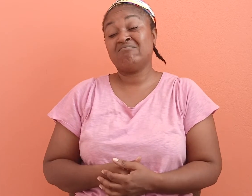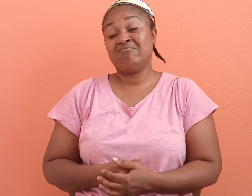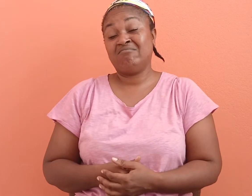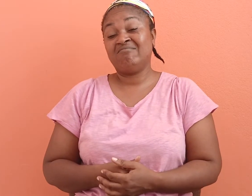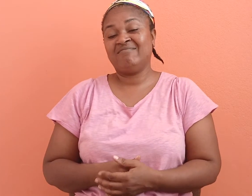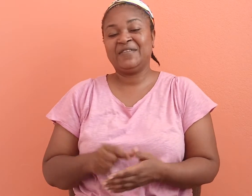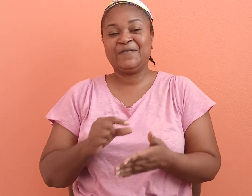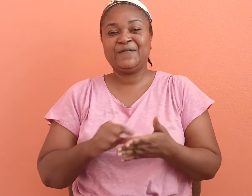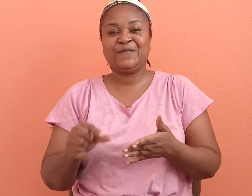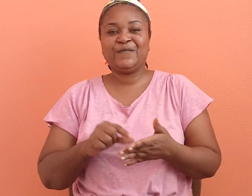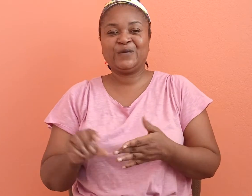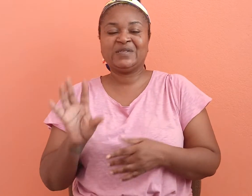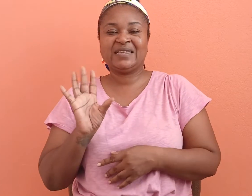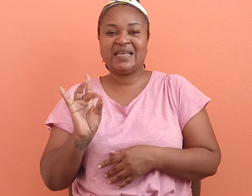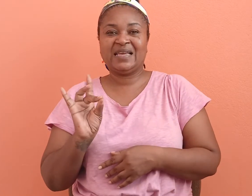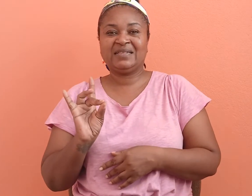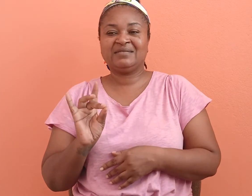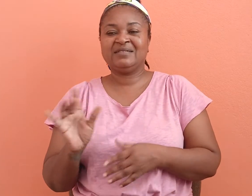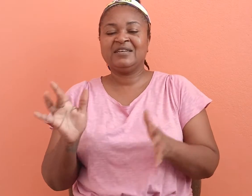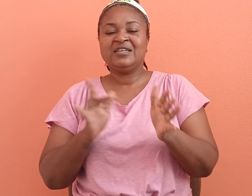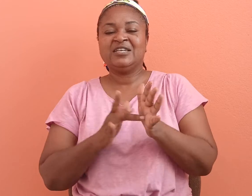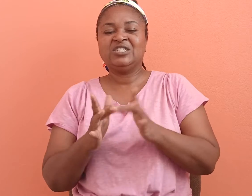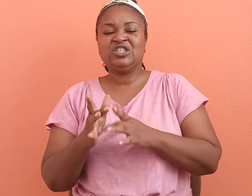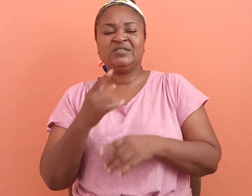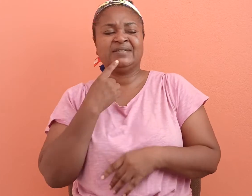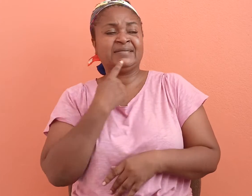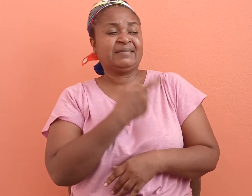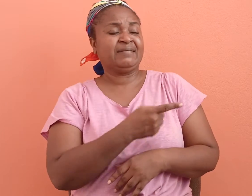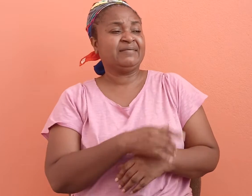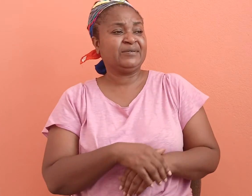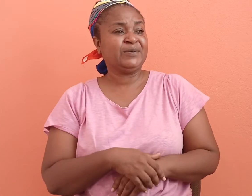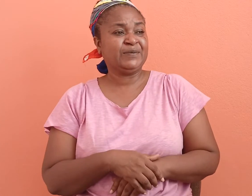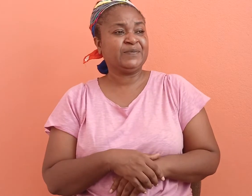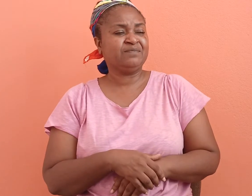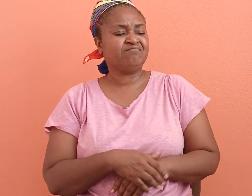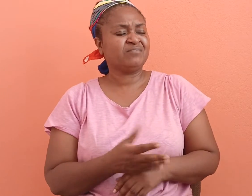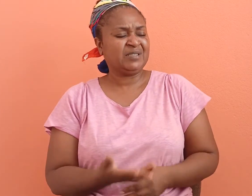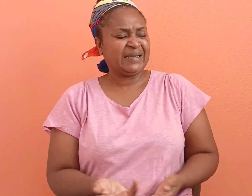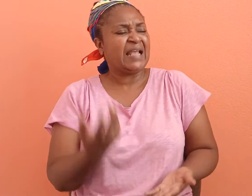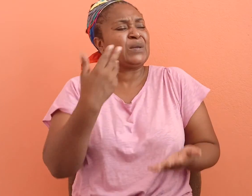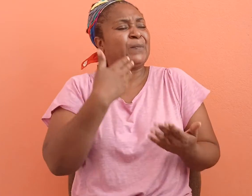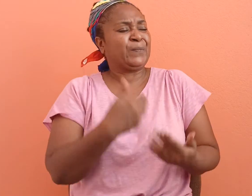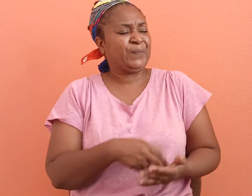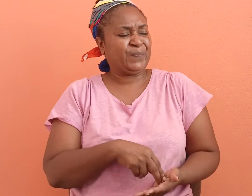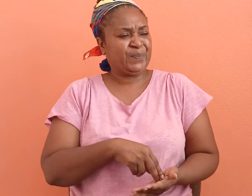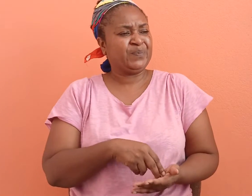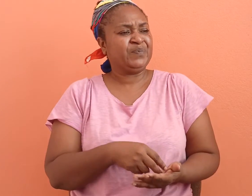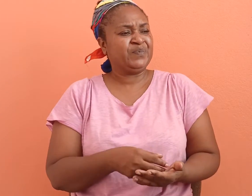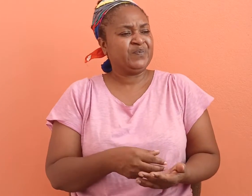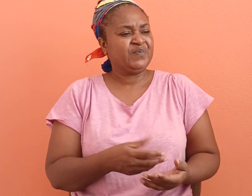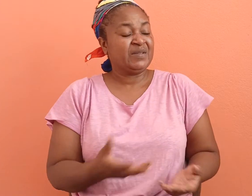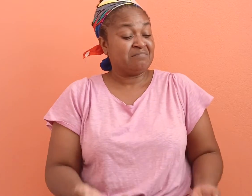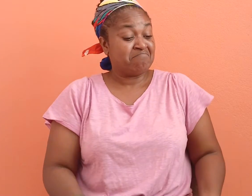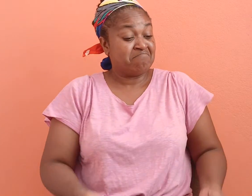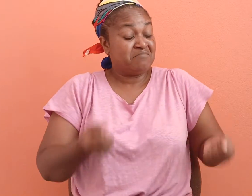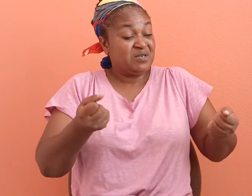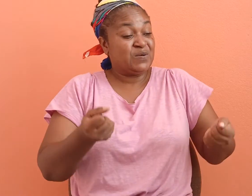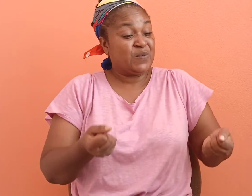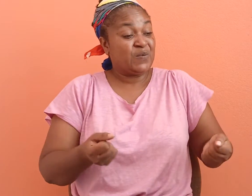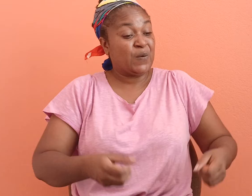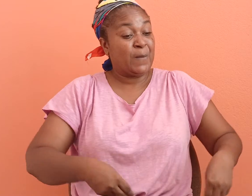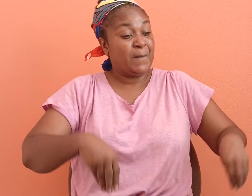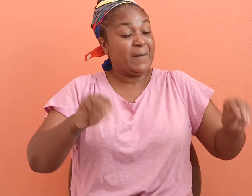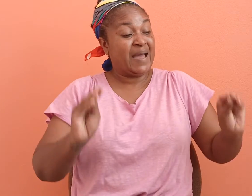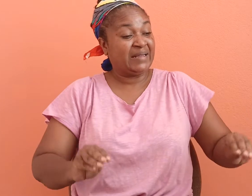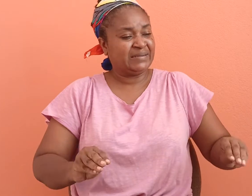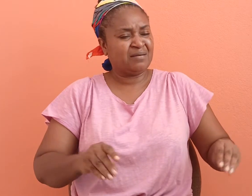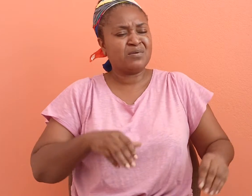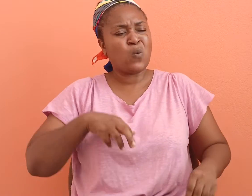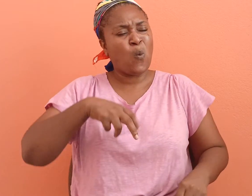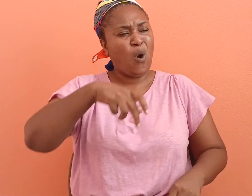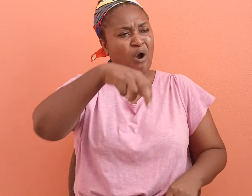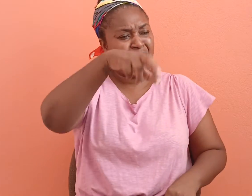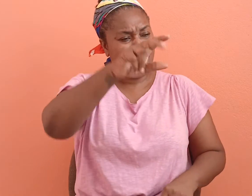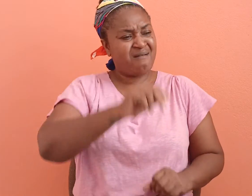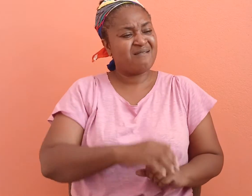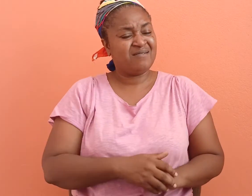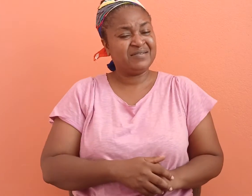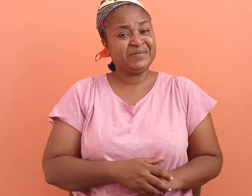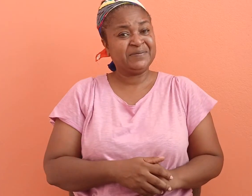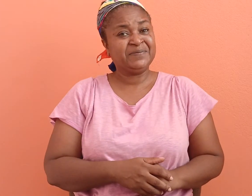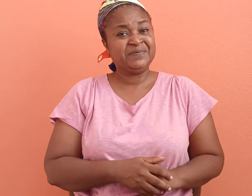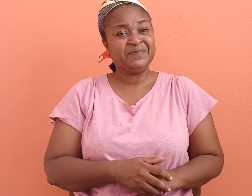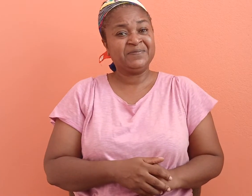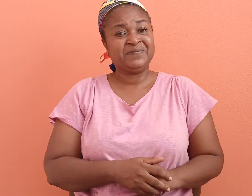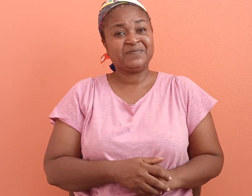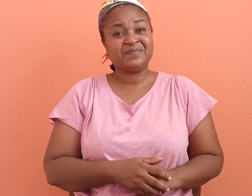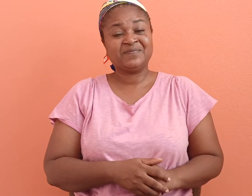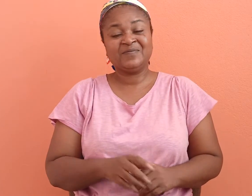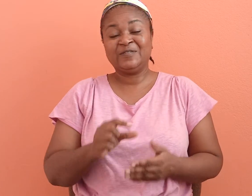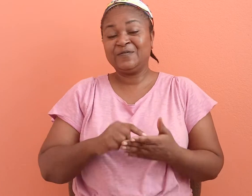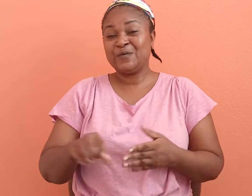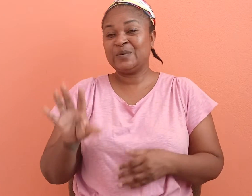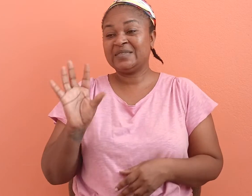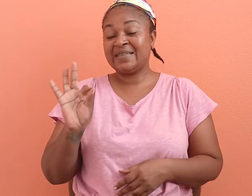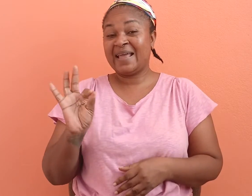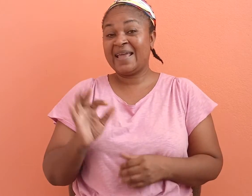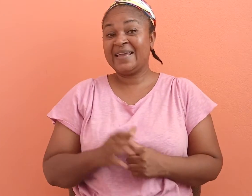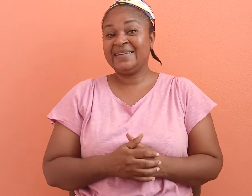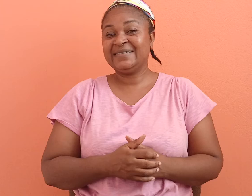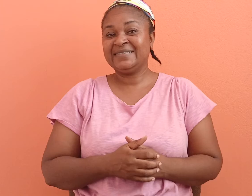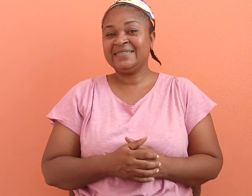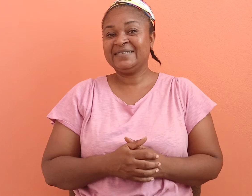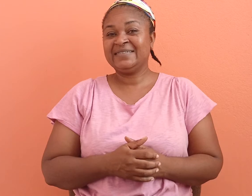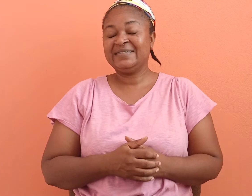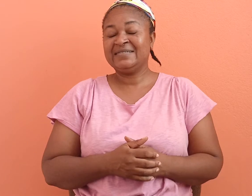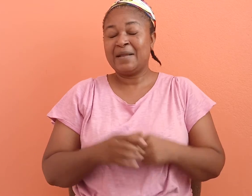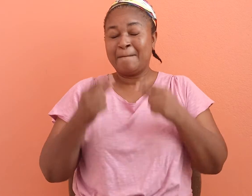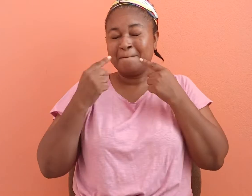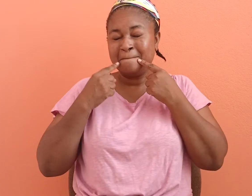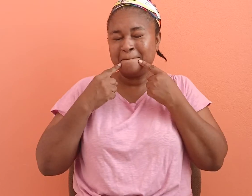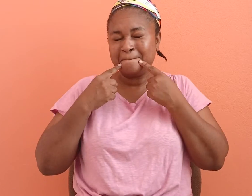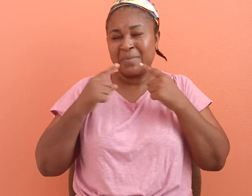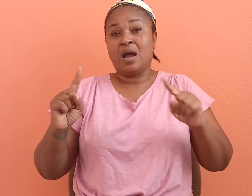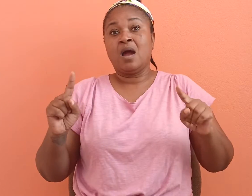8 Jesus said to him, “Get up! Pick up your mat and walk.” 9 Immediately the